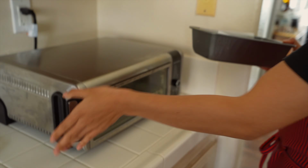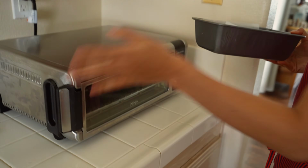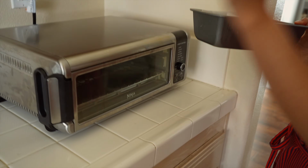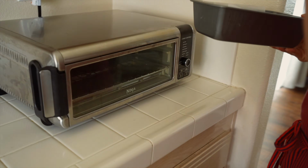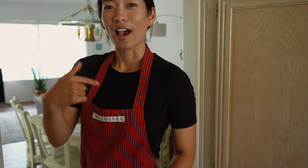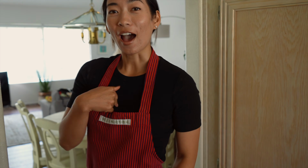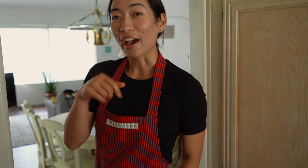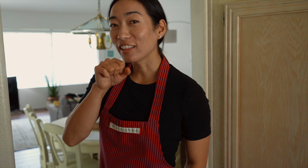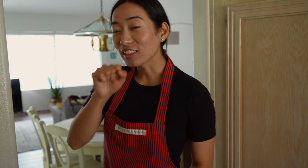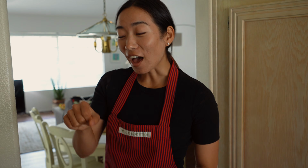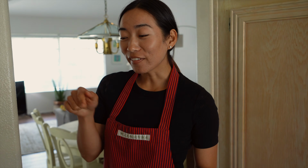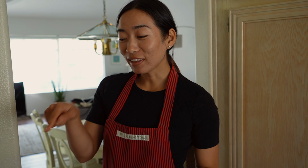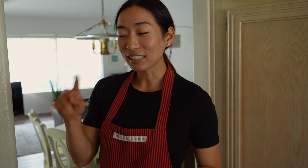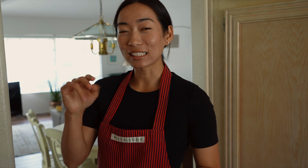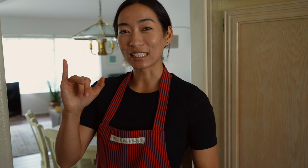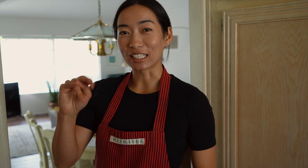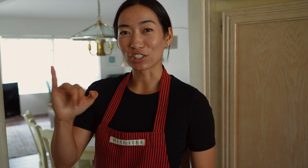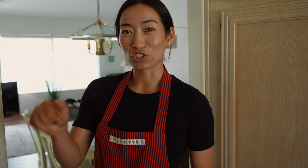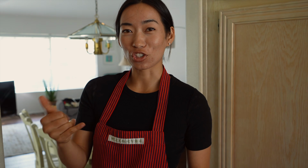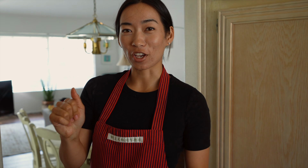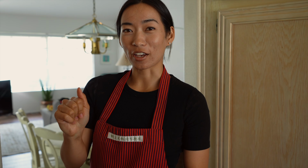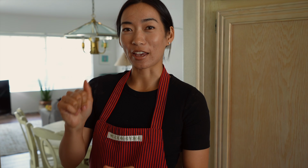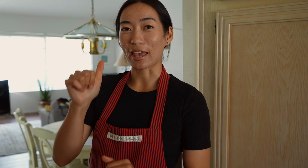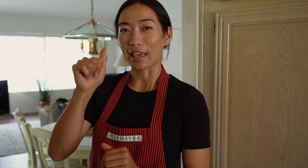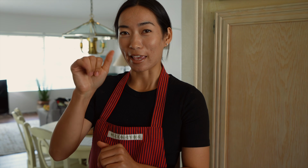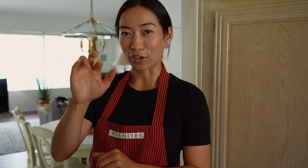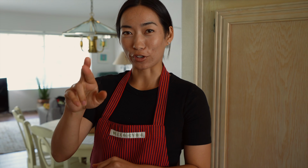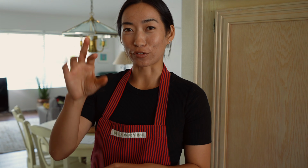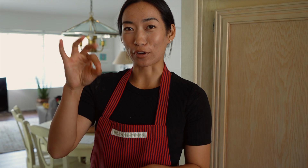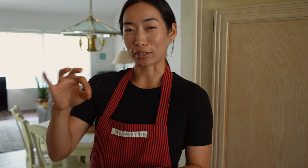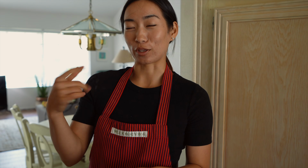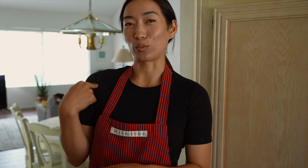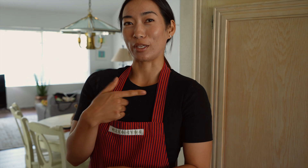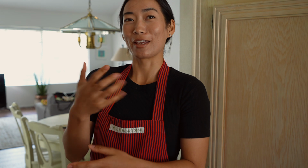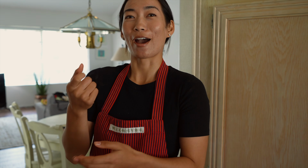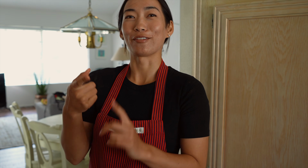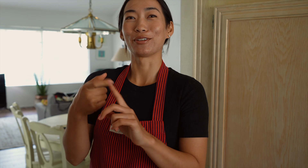ooo I love this ninja air fryer that we got